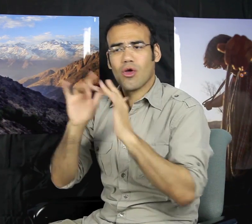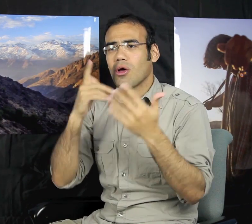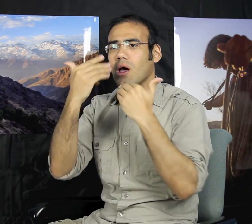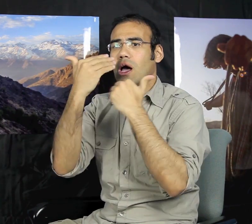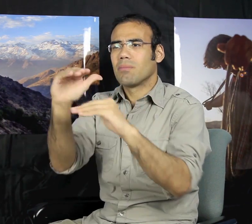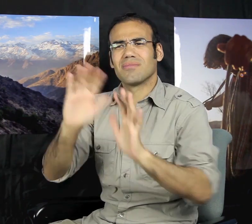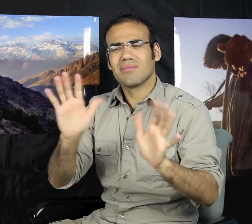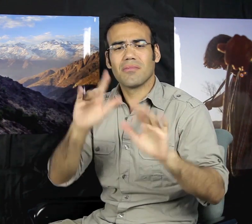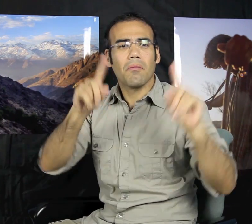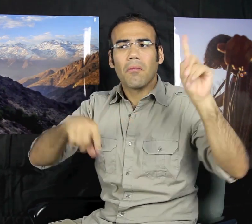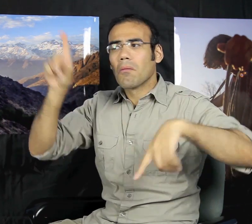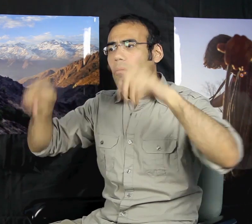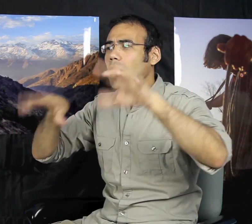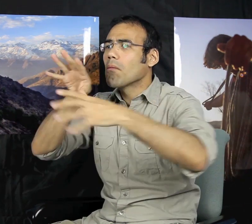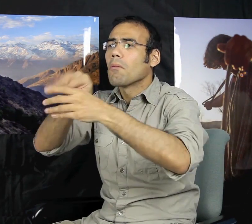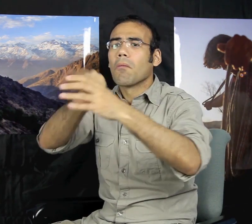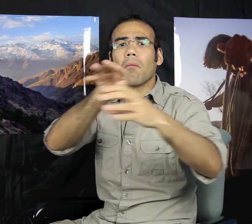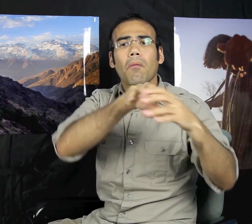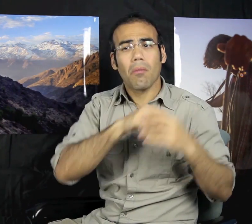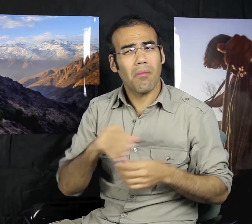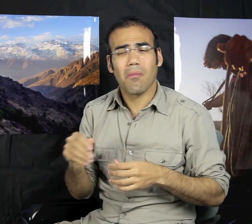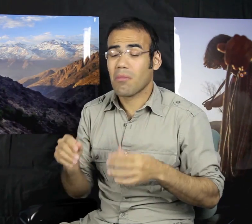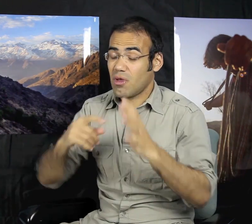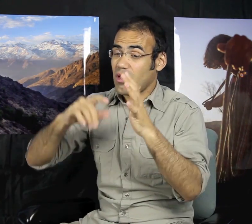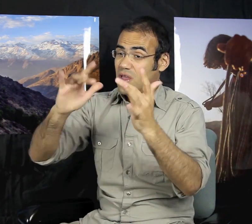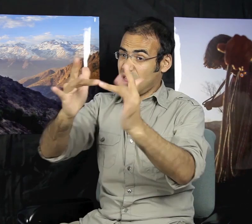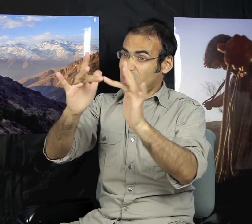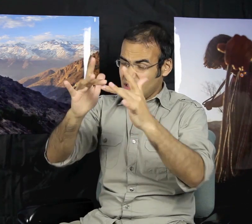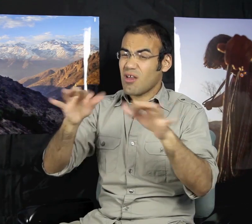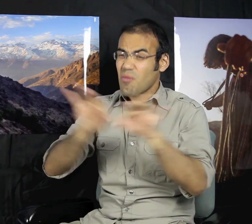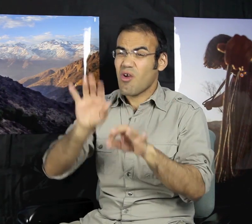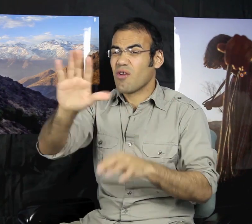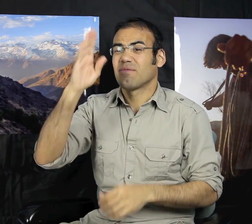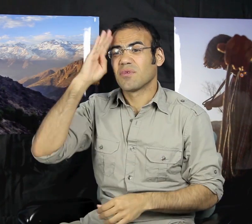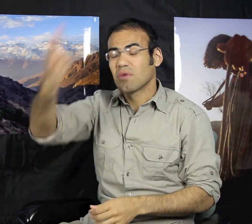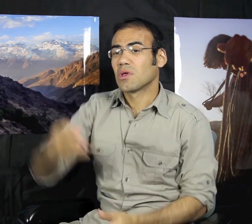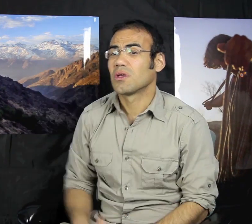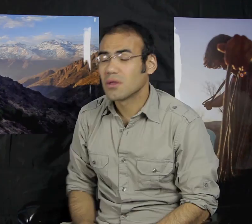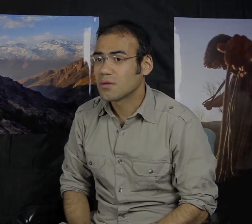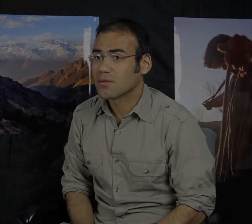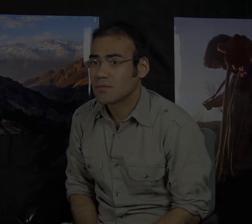Don't limit yourself to the same connection. Spread out your network and get involved with different people. Networking is extremely important for your future.